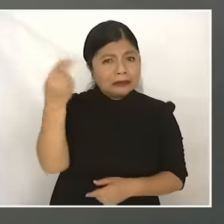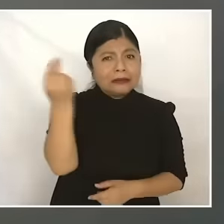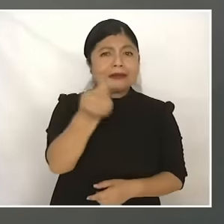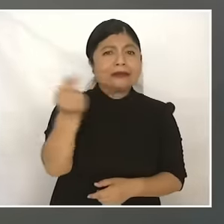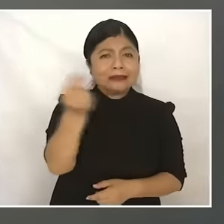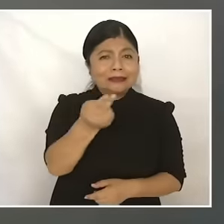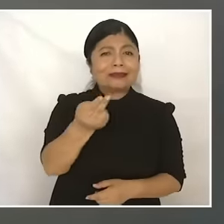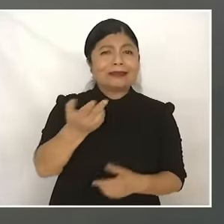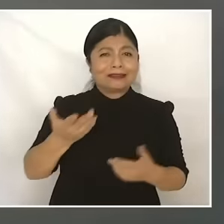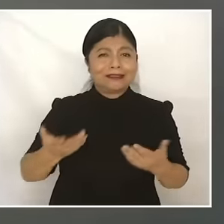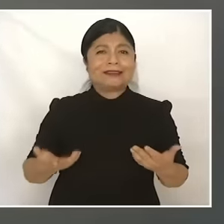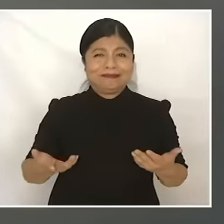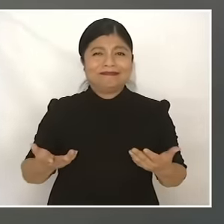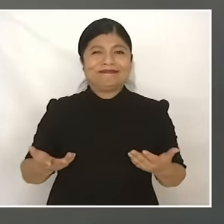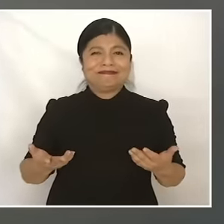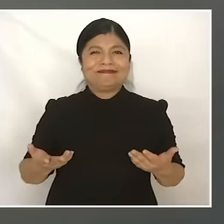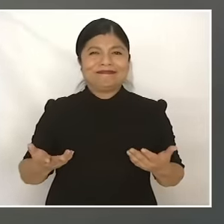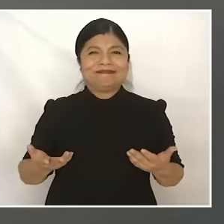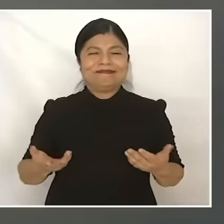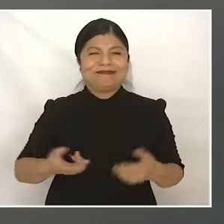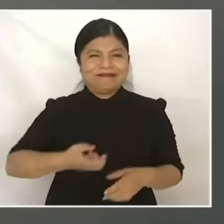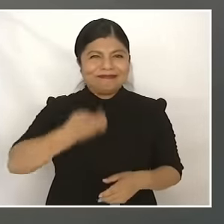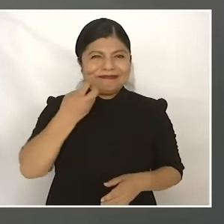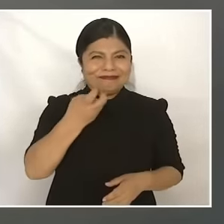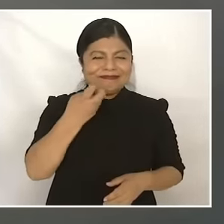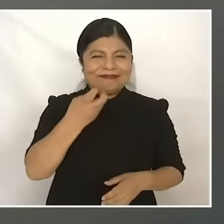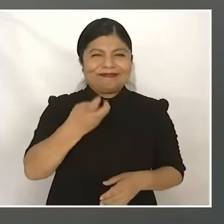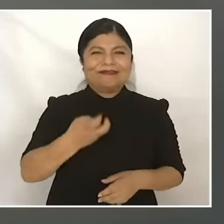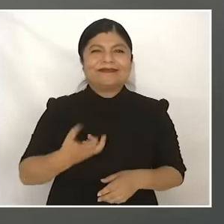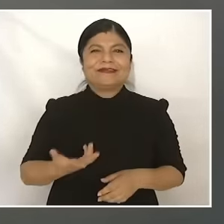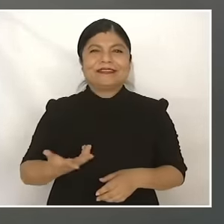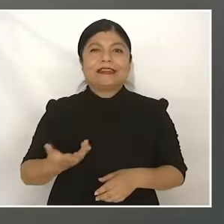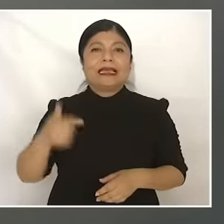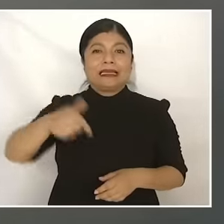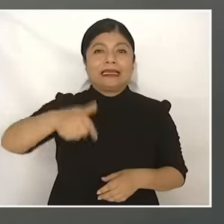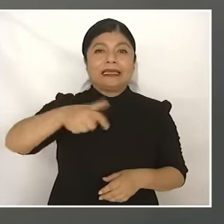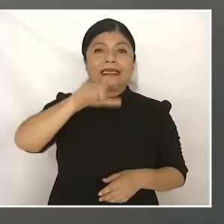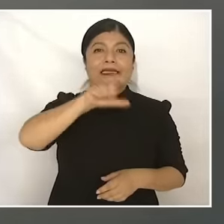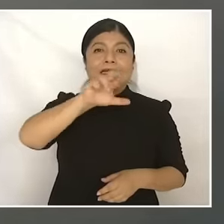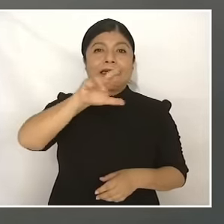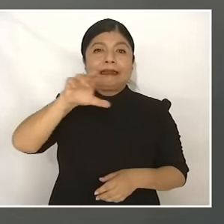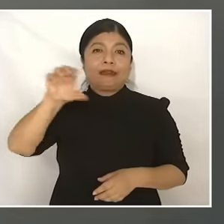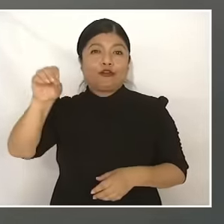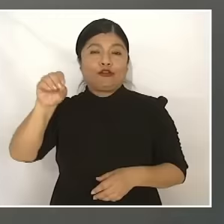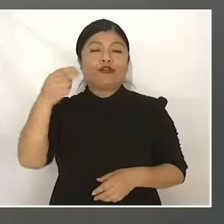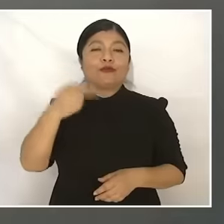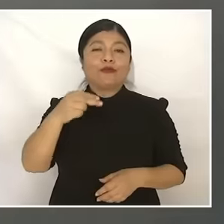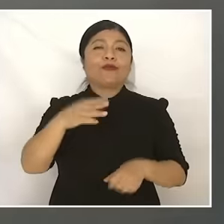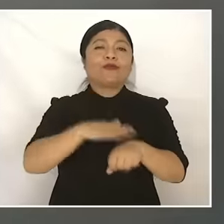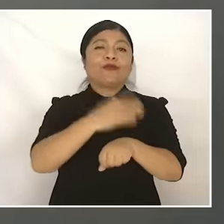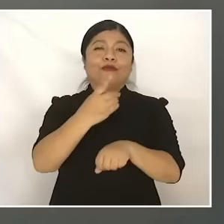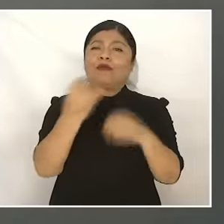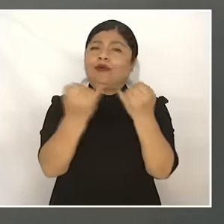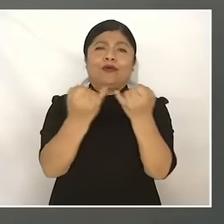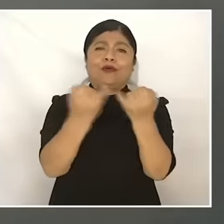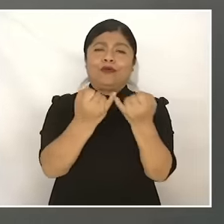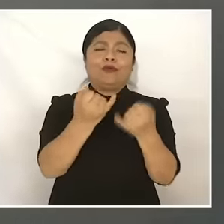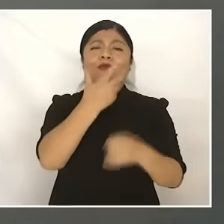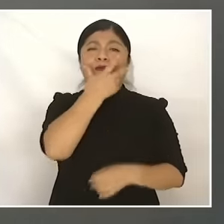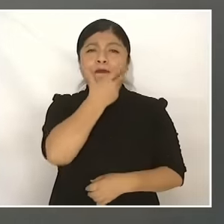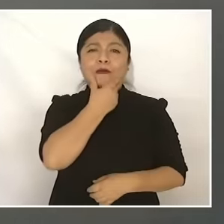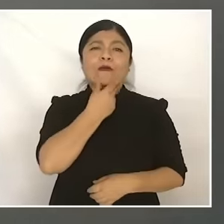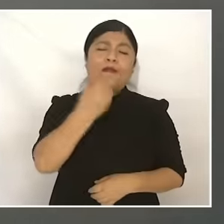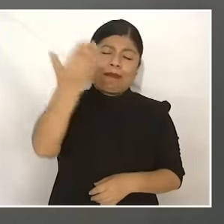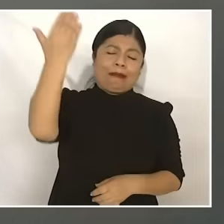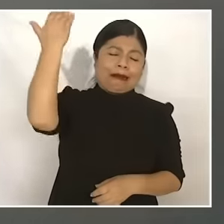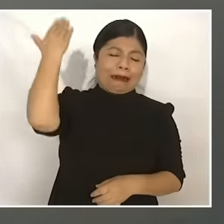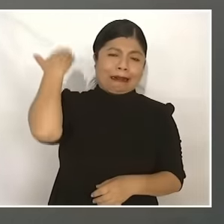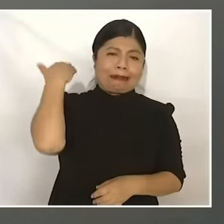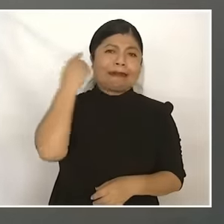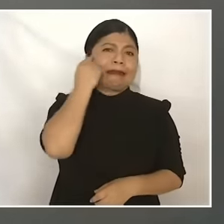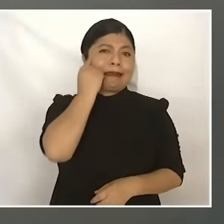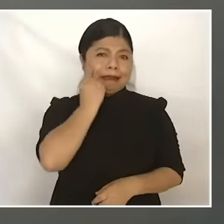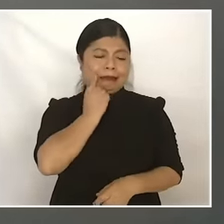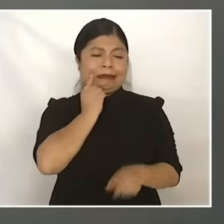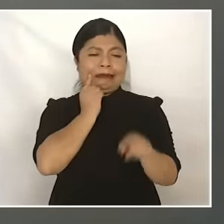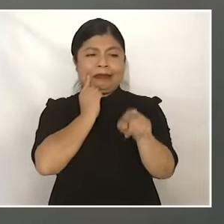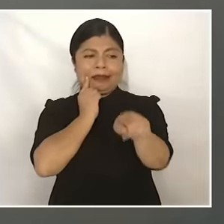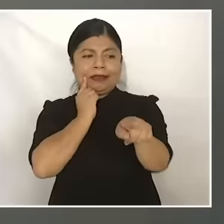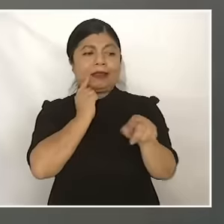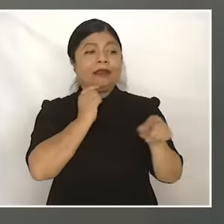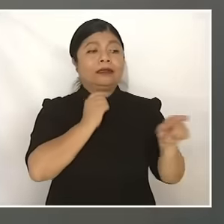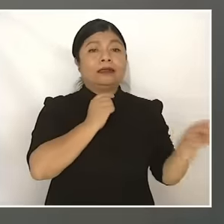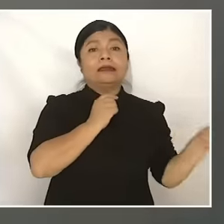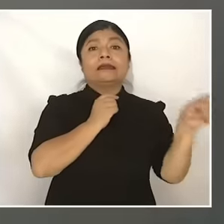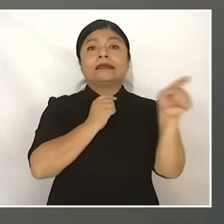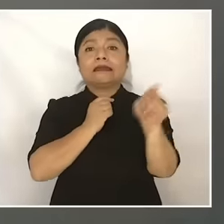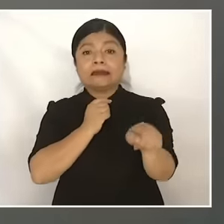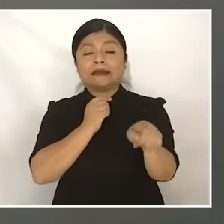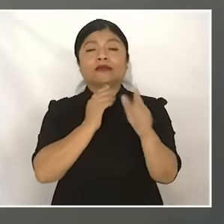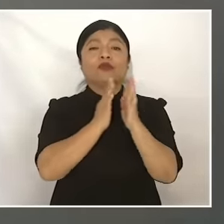that's why this state is called Quintana, I told him there in Guerrero, you are a lawyer, you are a